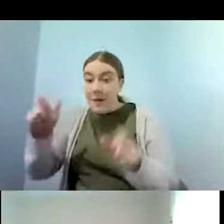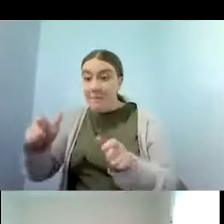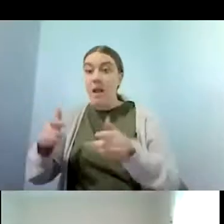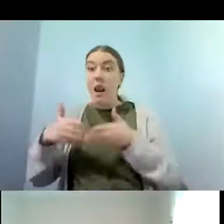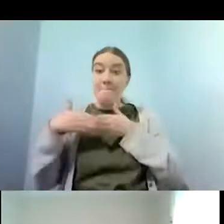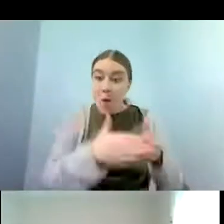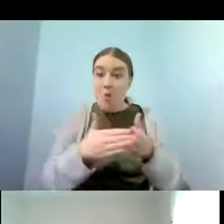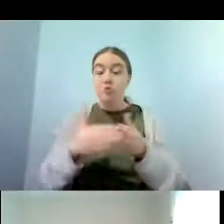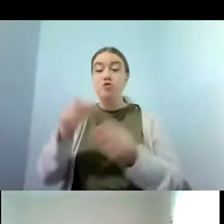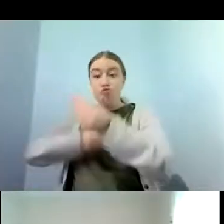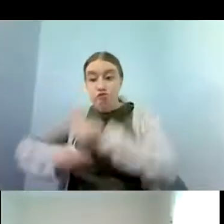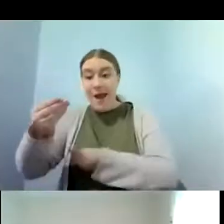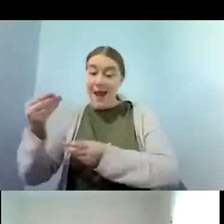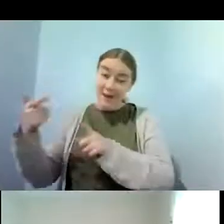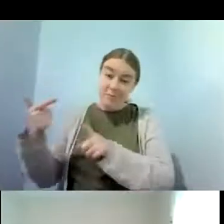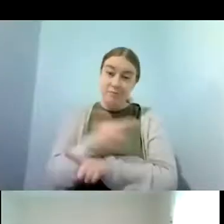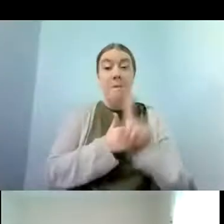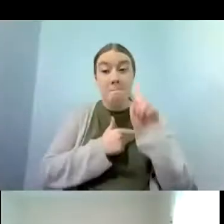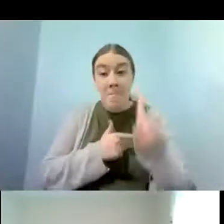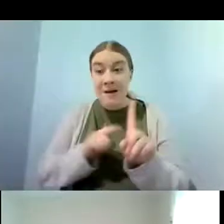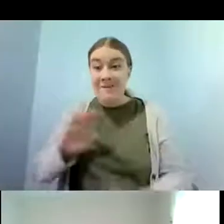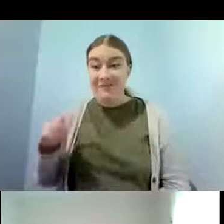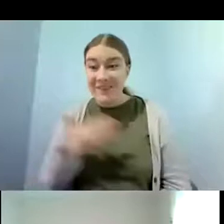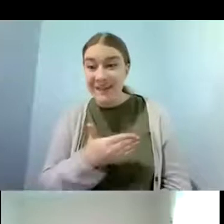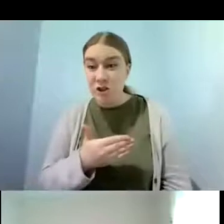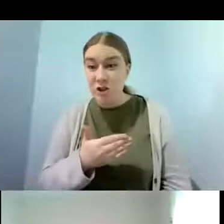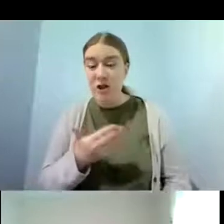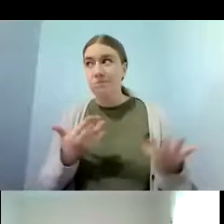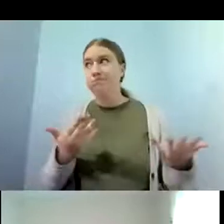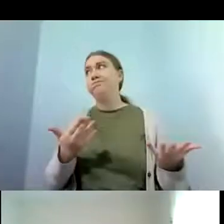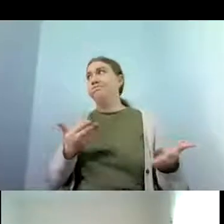but unfortunately it wasn't very good for the migratory fish that relied on